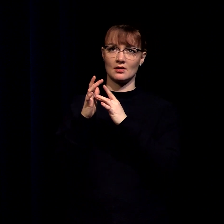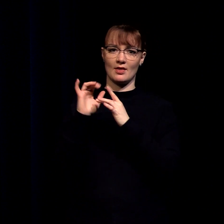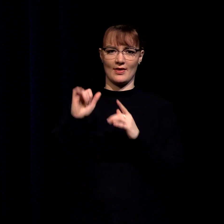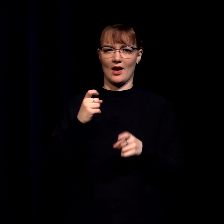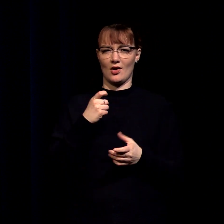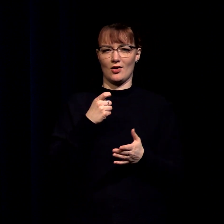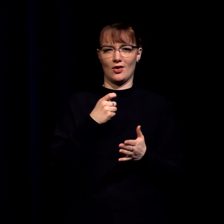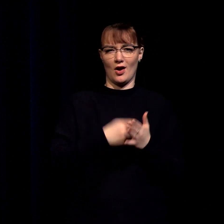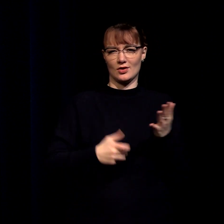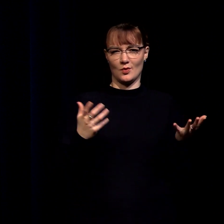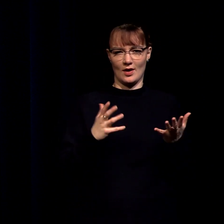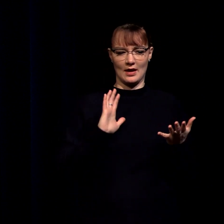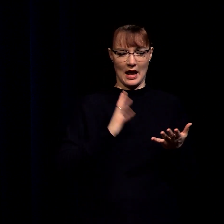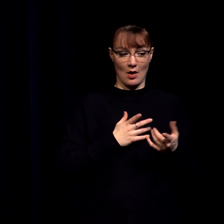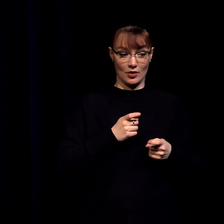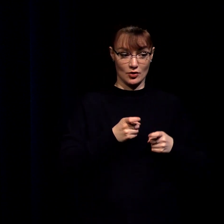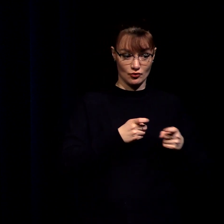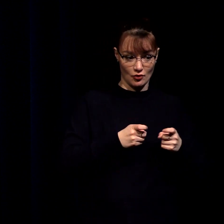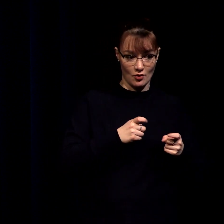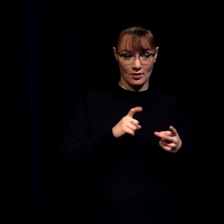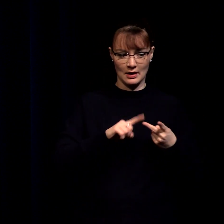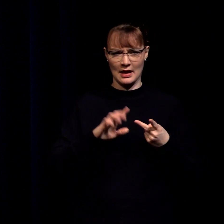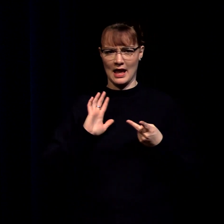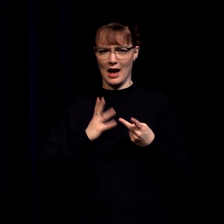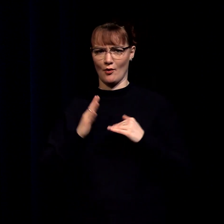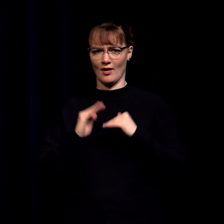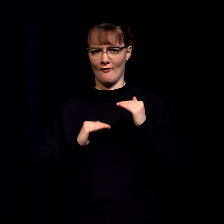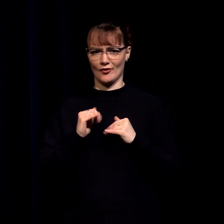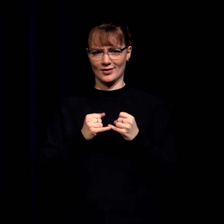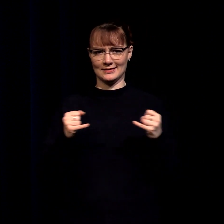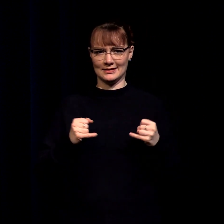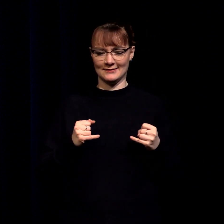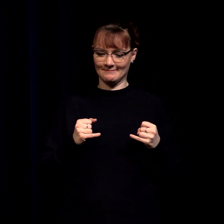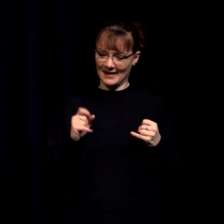control, and it costs us our comfort. That's the price.